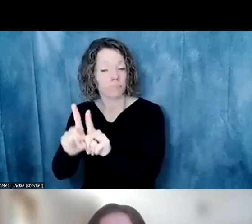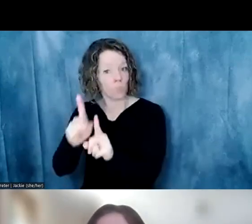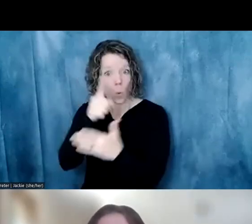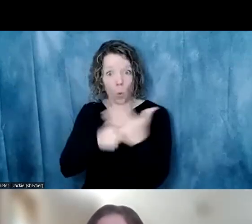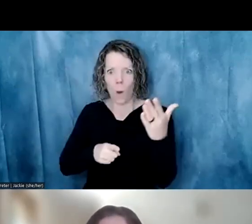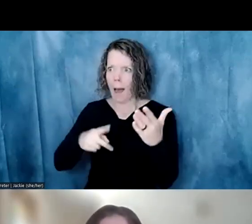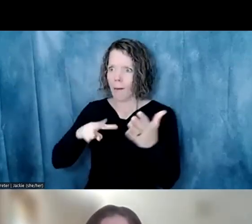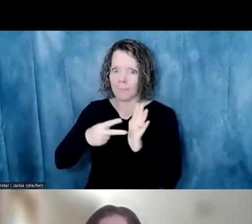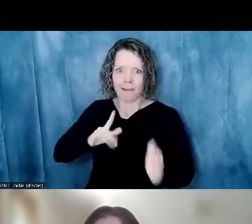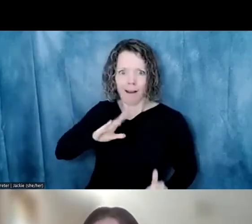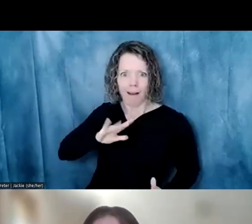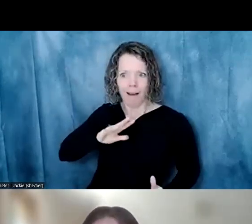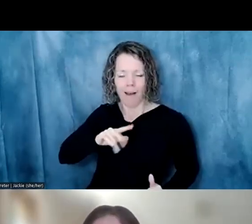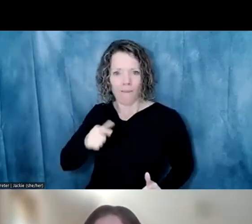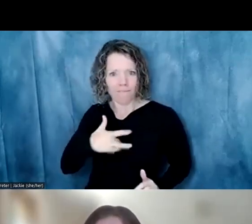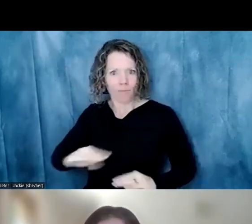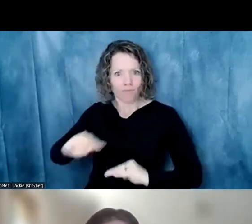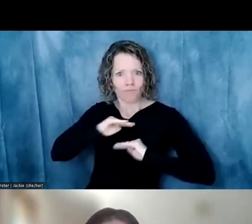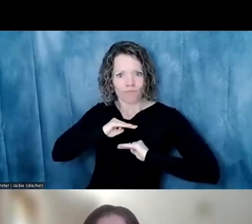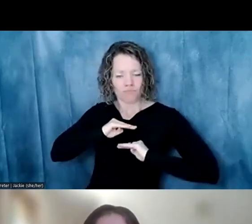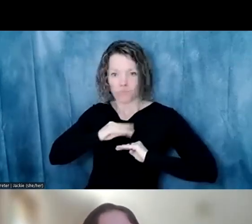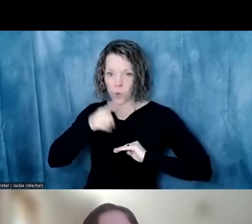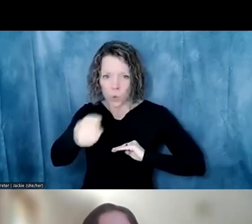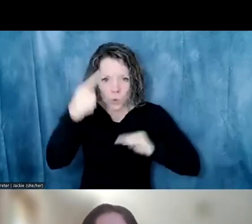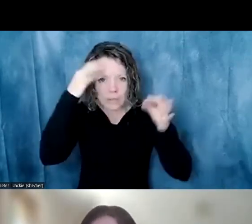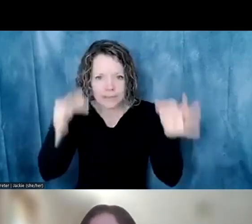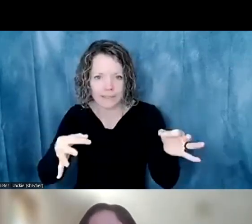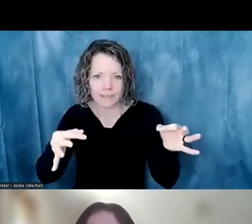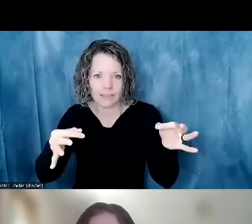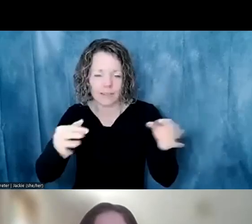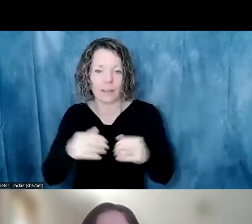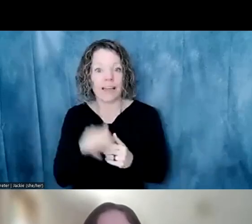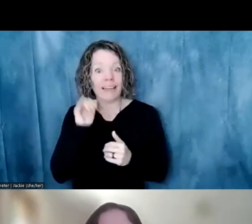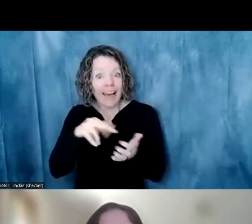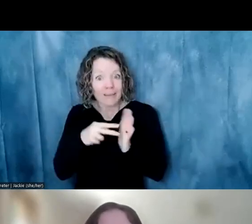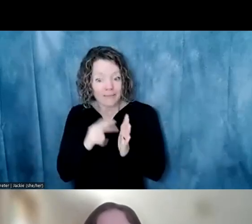involves actually a massive, or suggests a massive increase, in the flexibility of what we consider